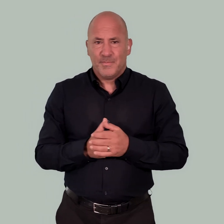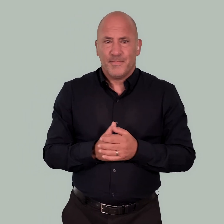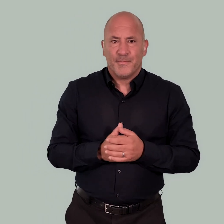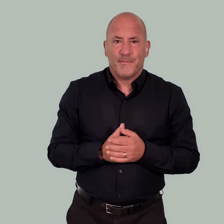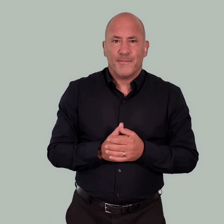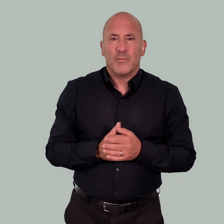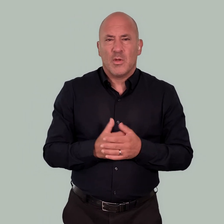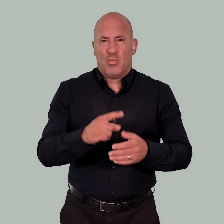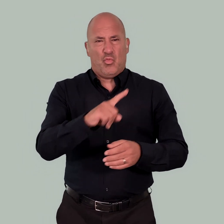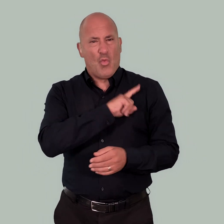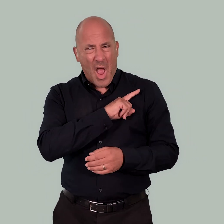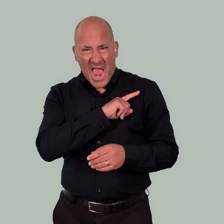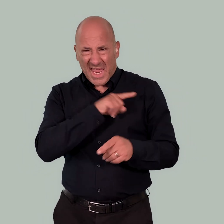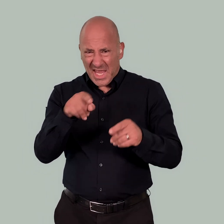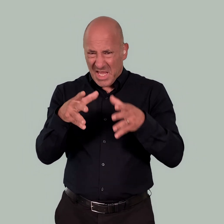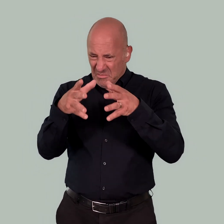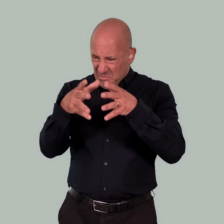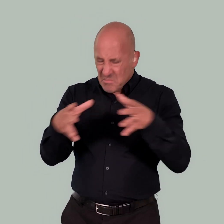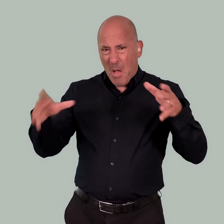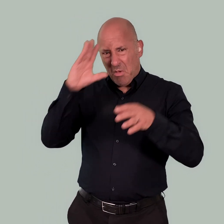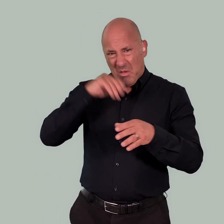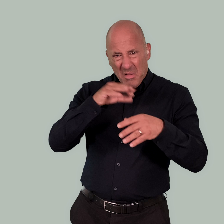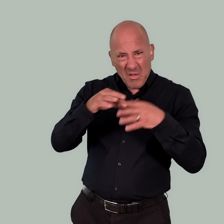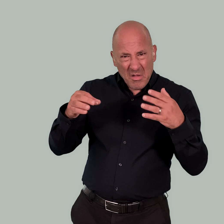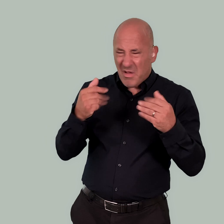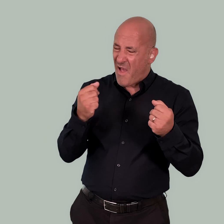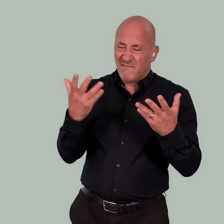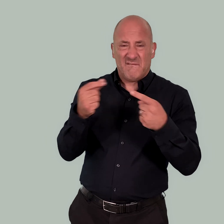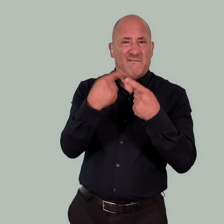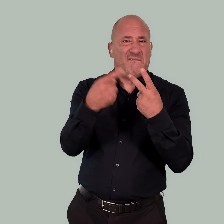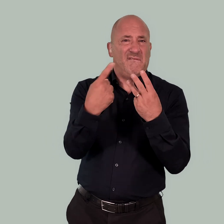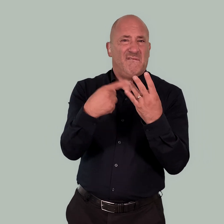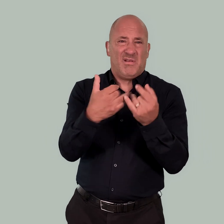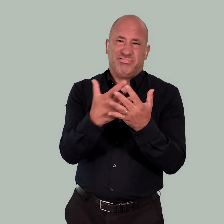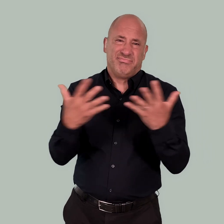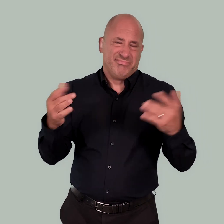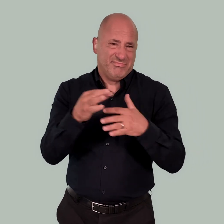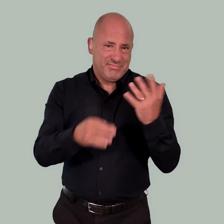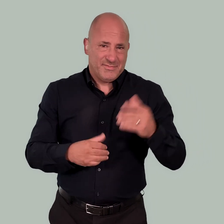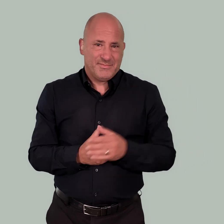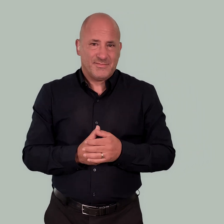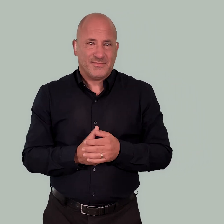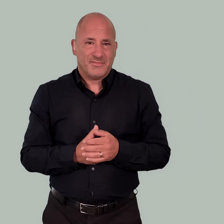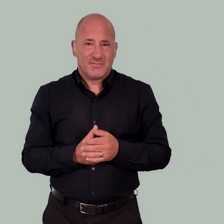2.29 There are many factors that are likely to lie behind this increase in reported prevalence of disability.